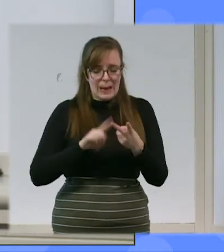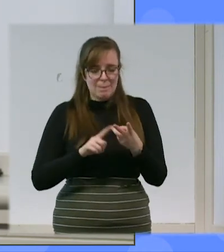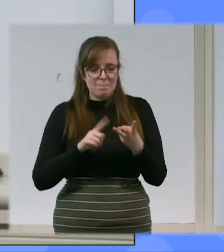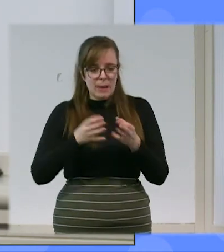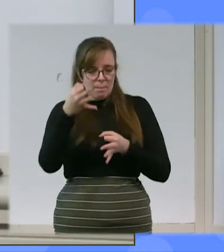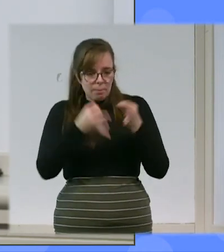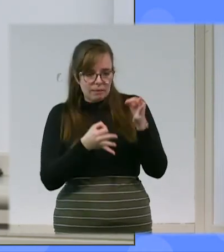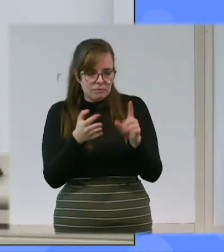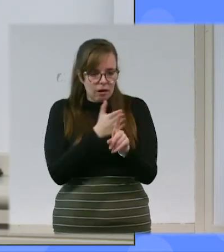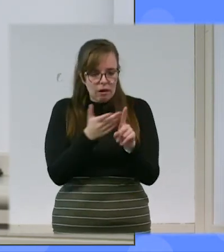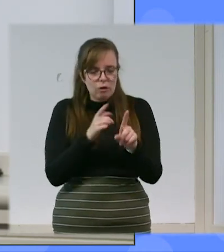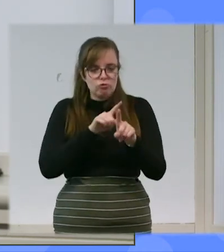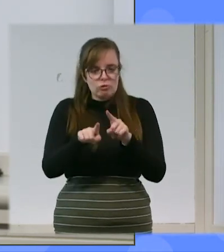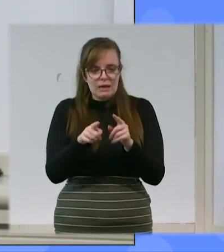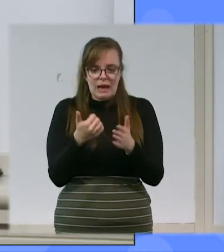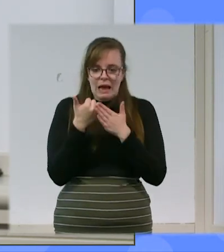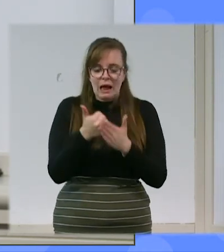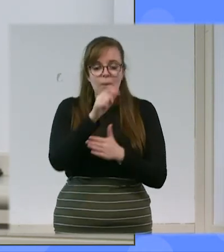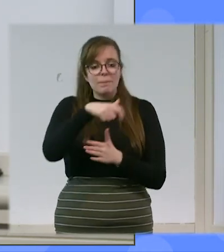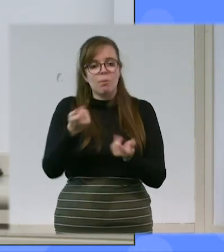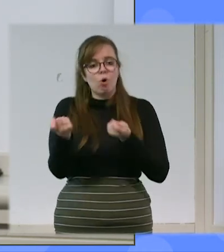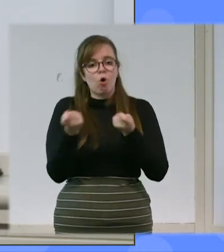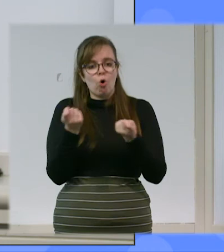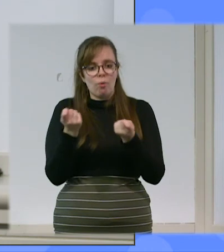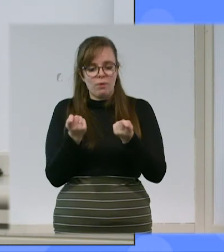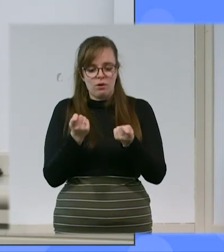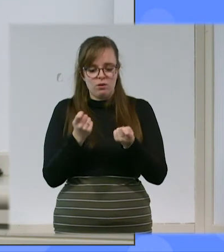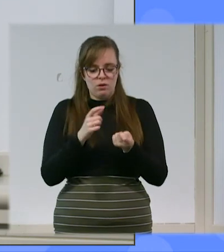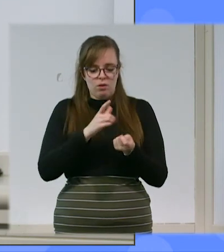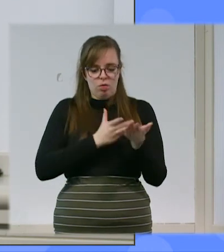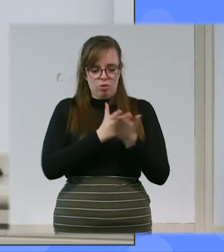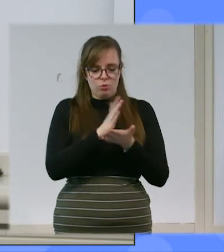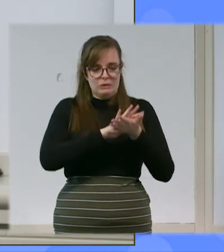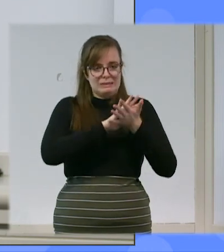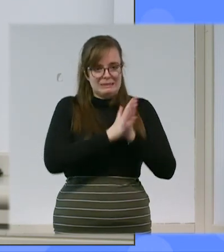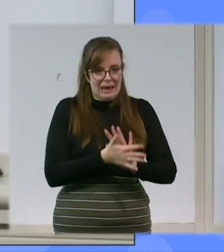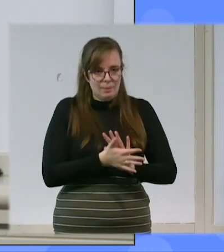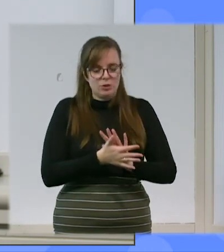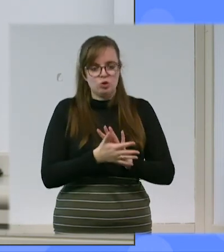people cope with the damage of an unsafe unevenly shared and hurtful economic